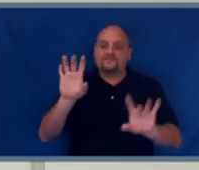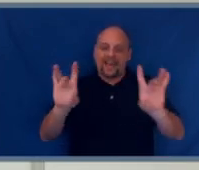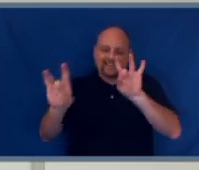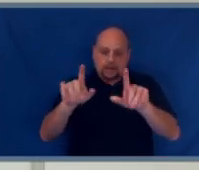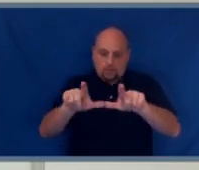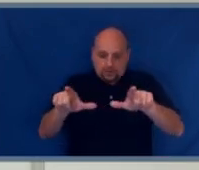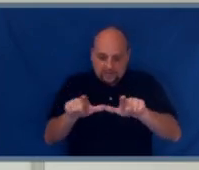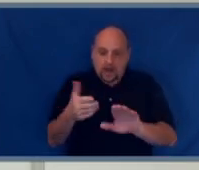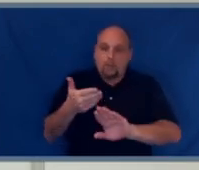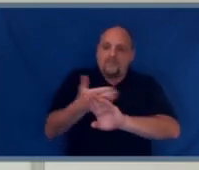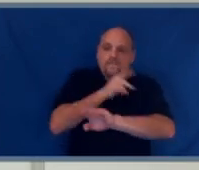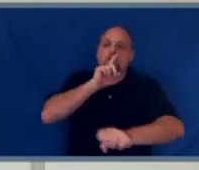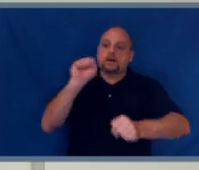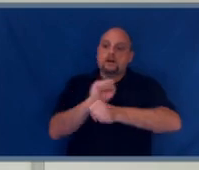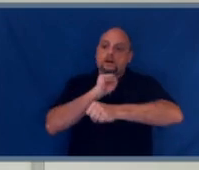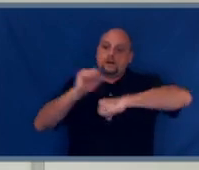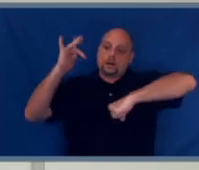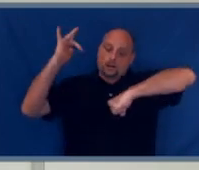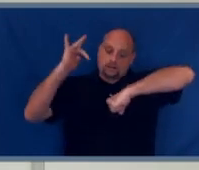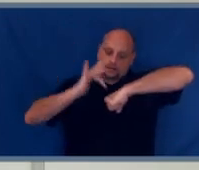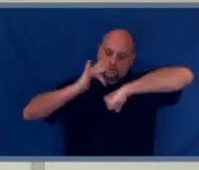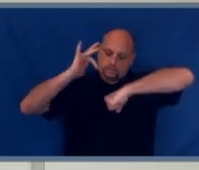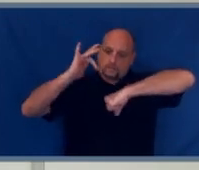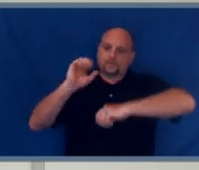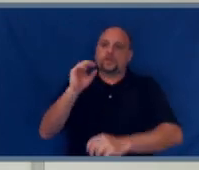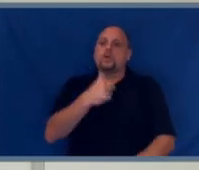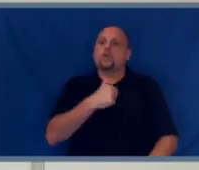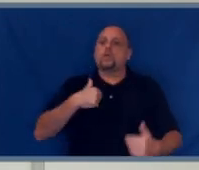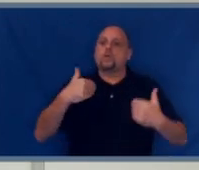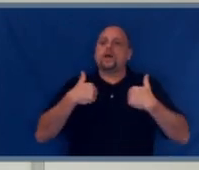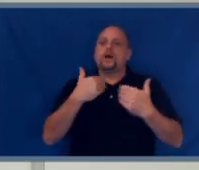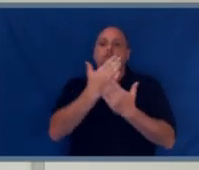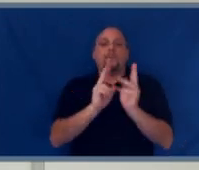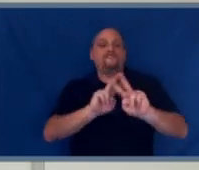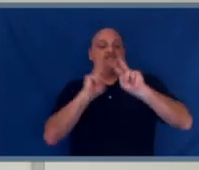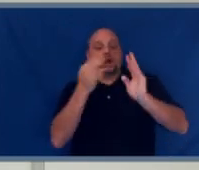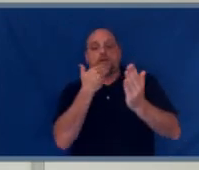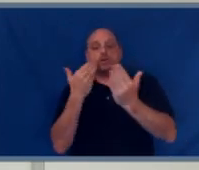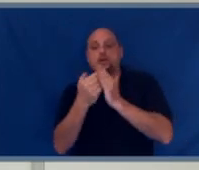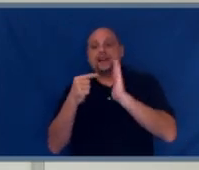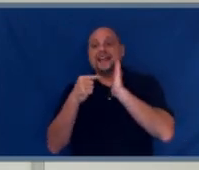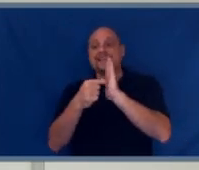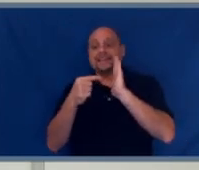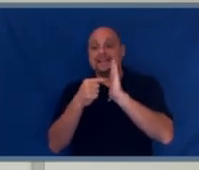COLLECTED THAT SAMPLE.